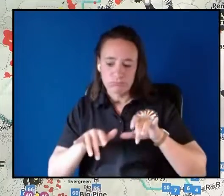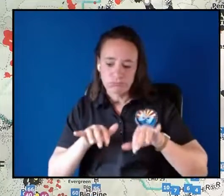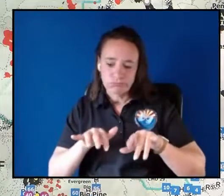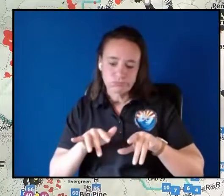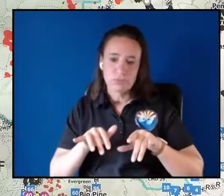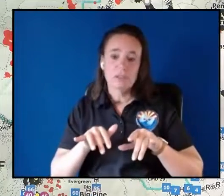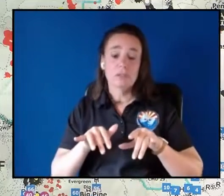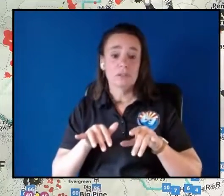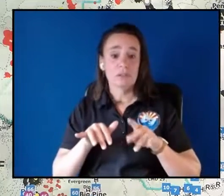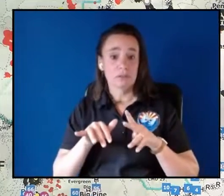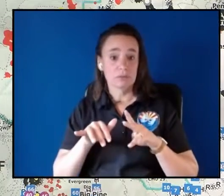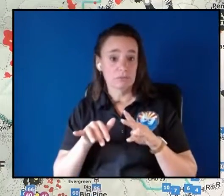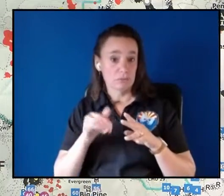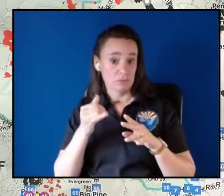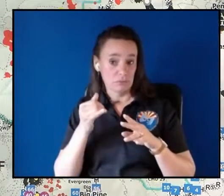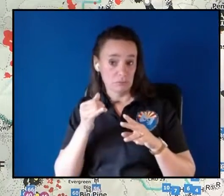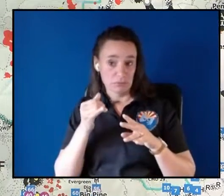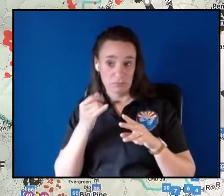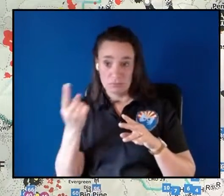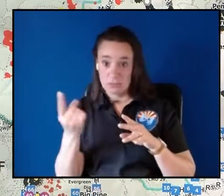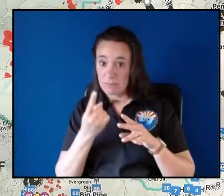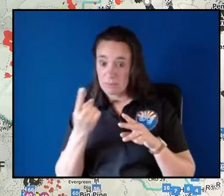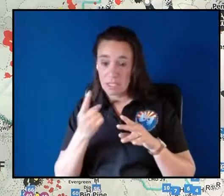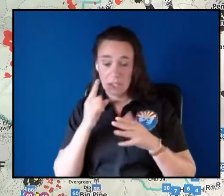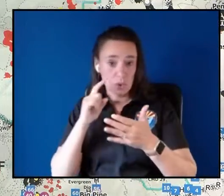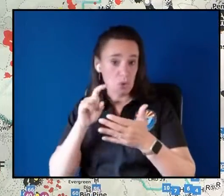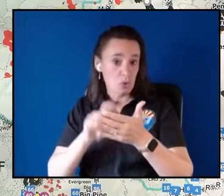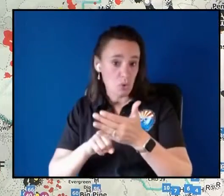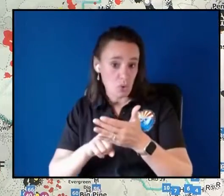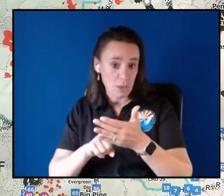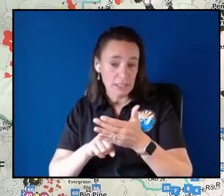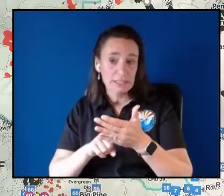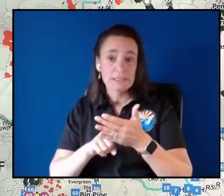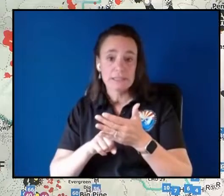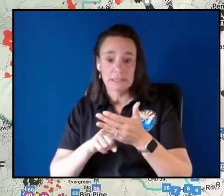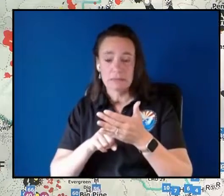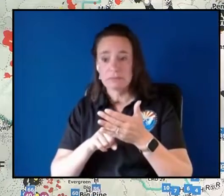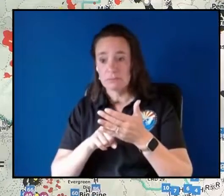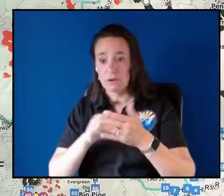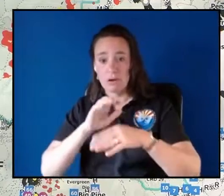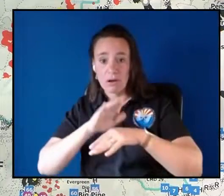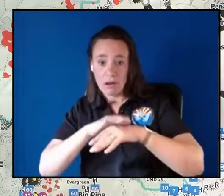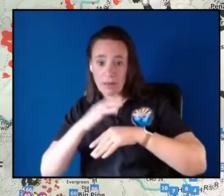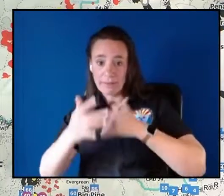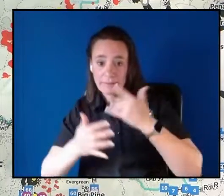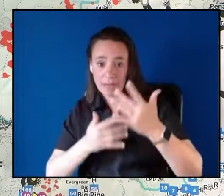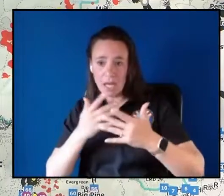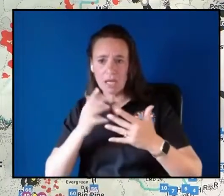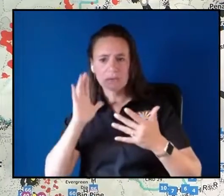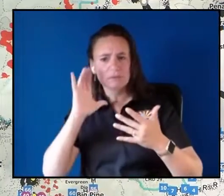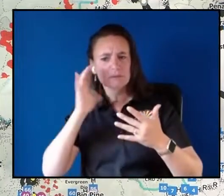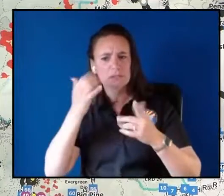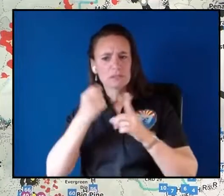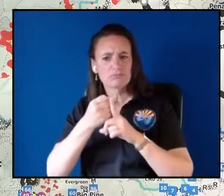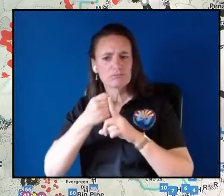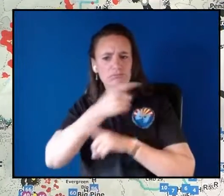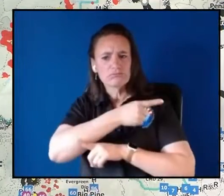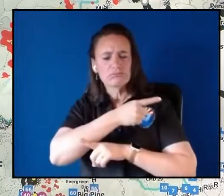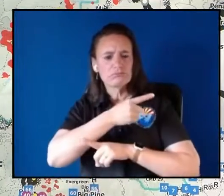that you see in an adjacent, or anywhere on the fire that looks out of sorts or alarming to you, you have the ability to